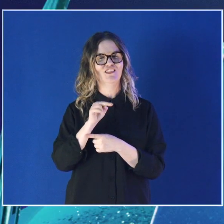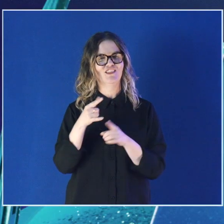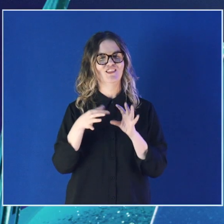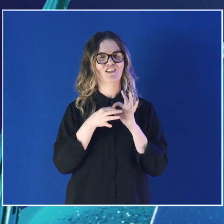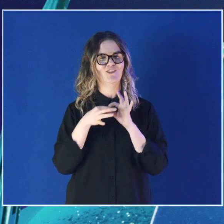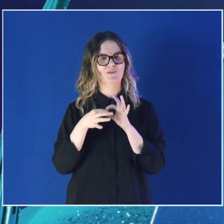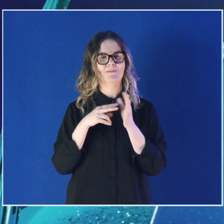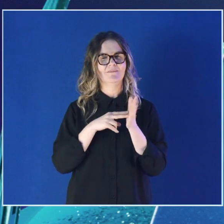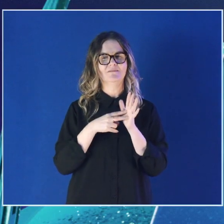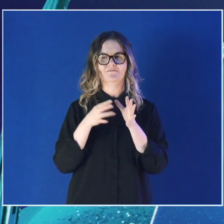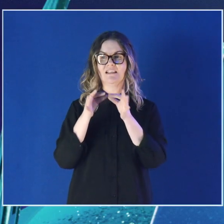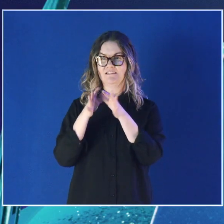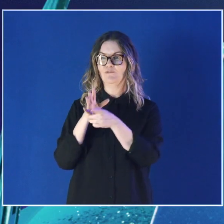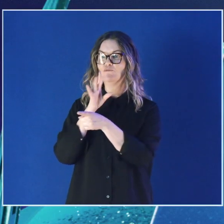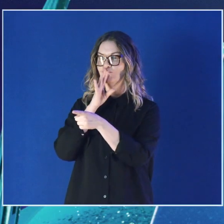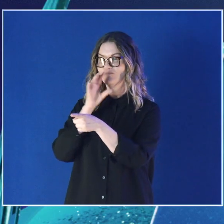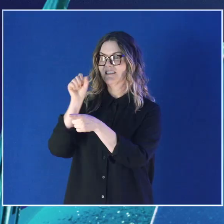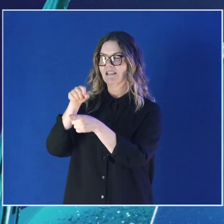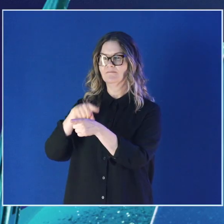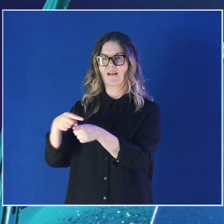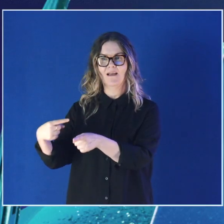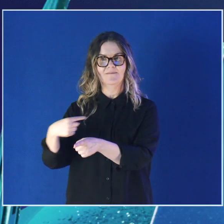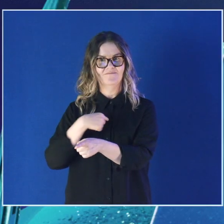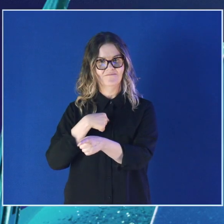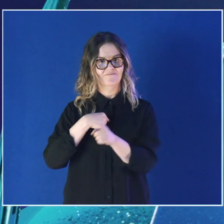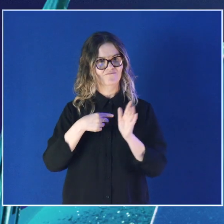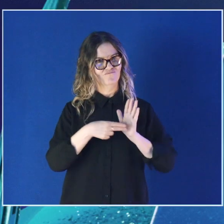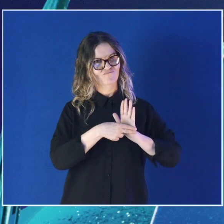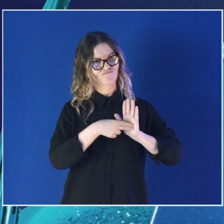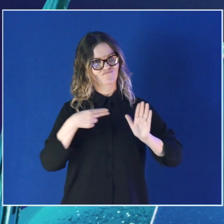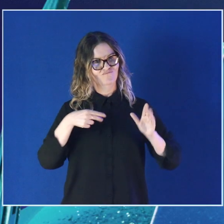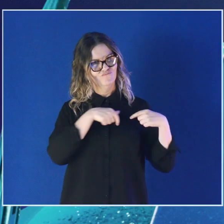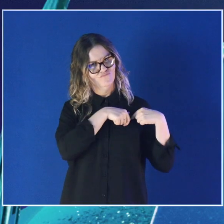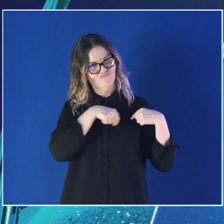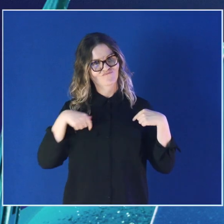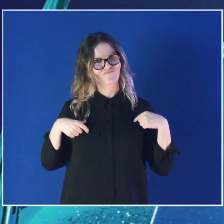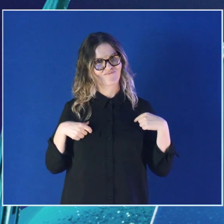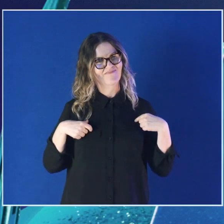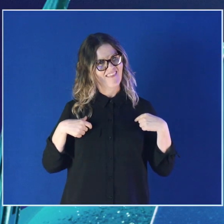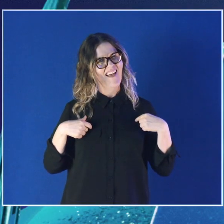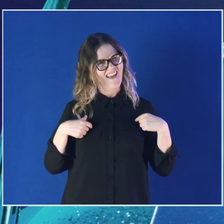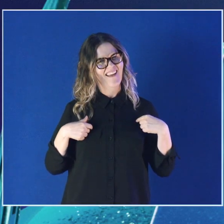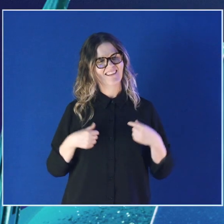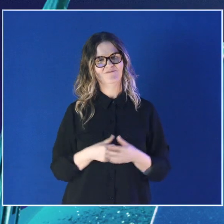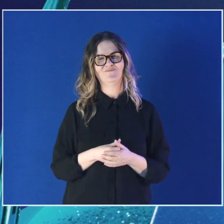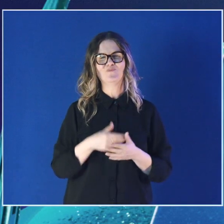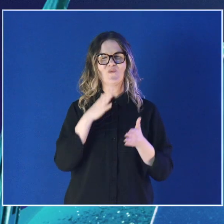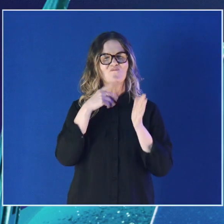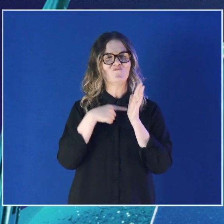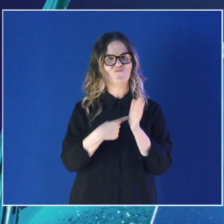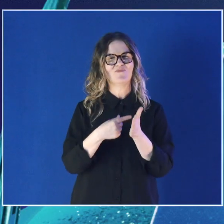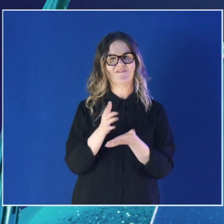We'll show two signing participants in a Teams meeting with sign language interpreters, Toby and me.